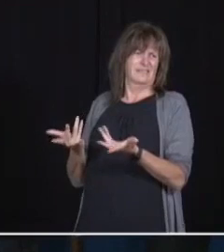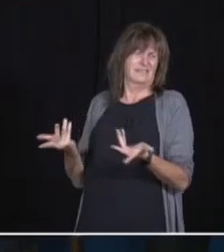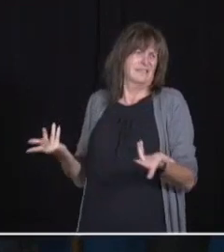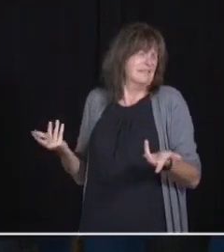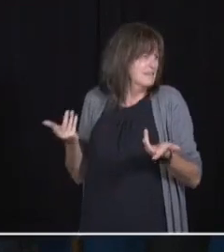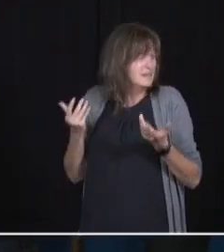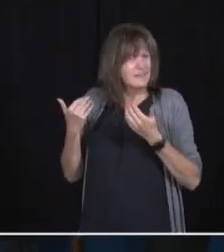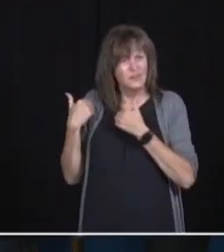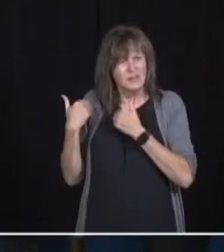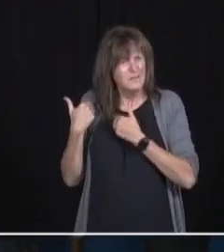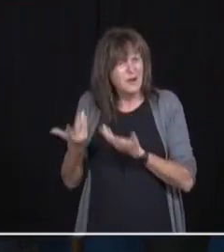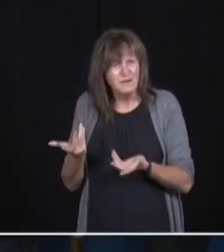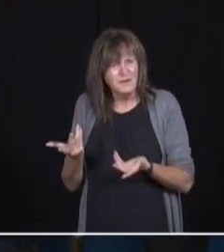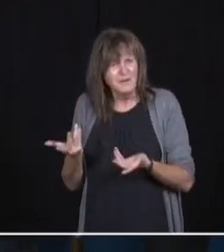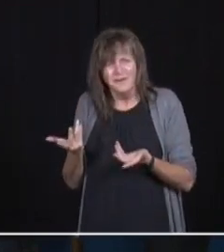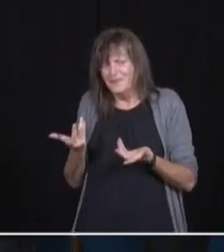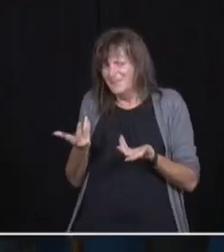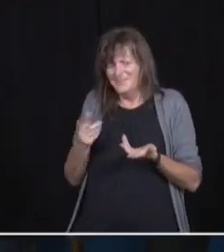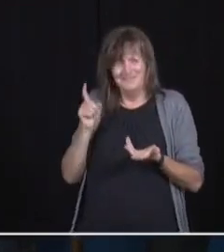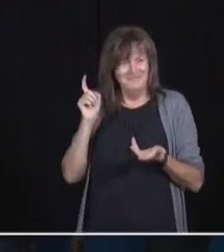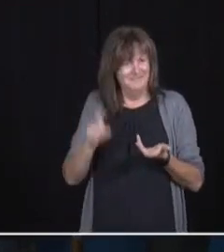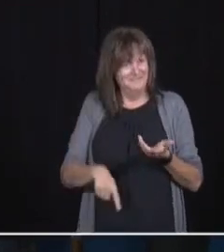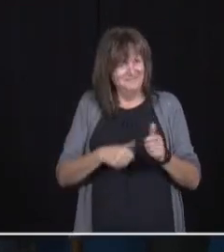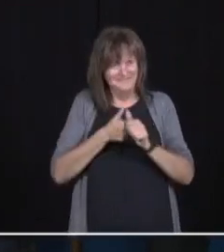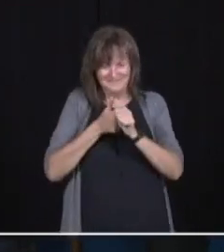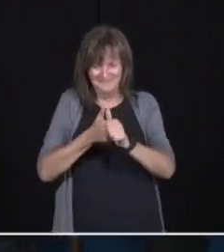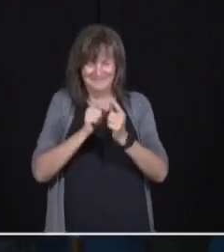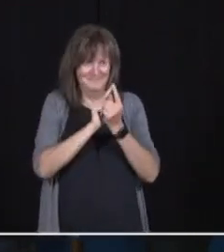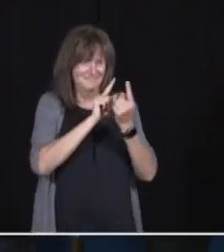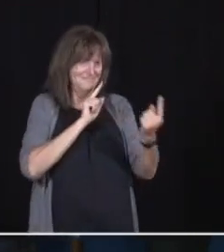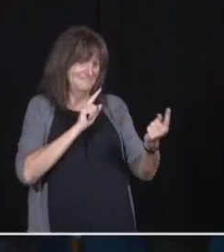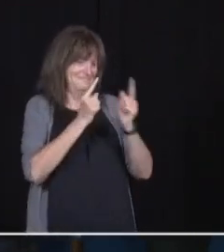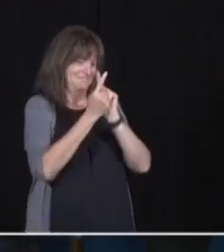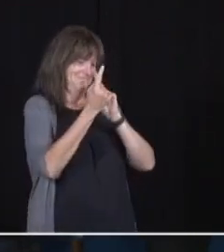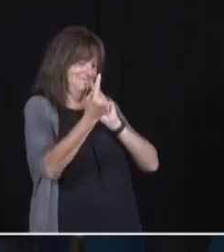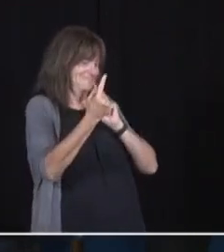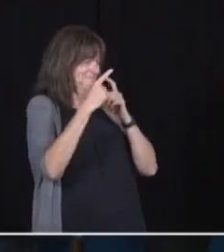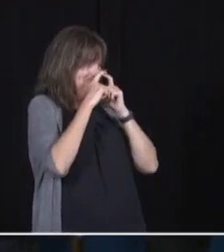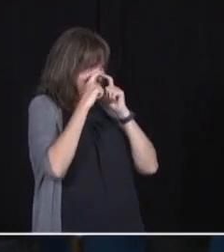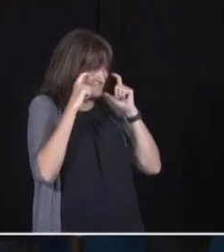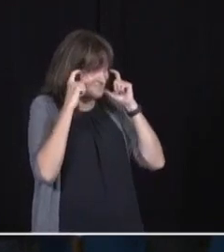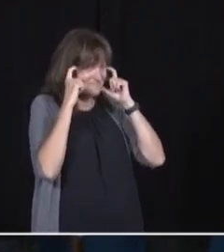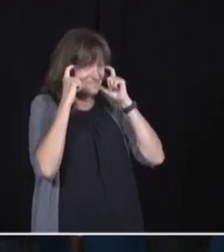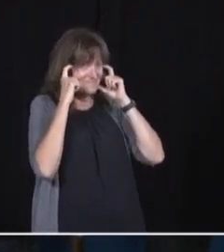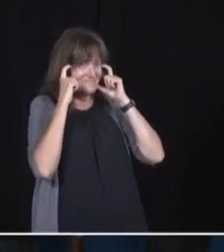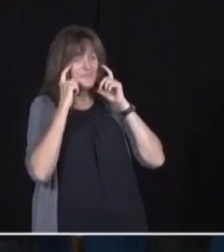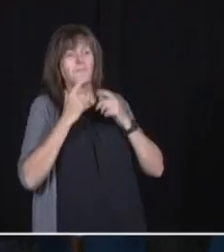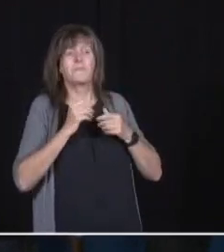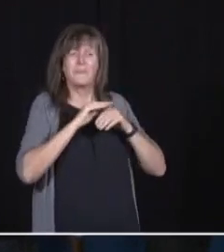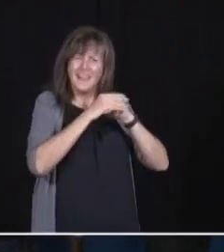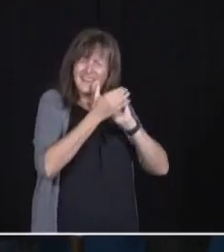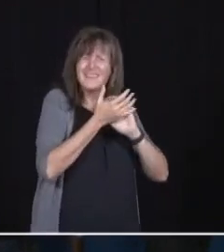It is even more important now because people are mixing it and mingling more business on the street and in stores and so on.